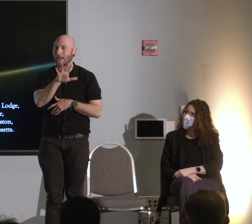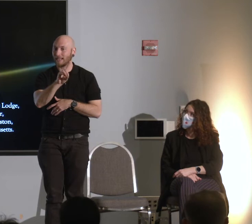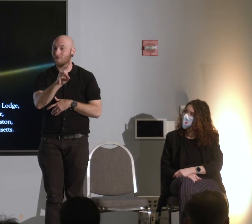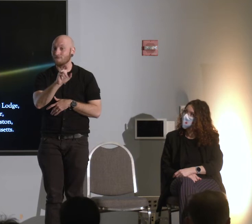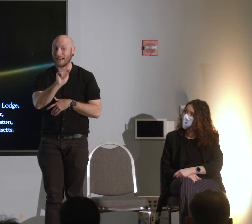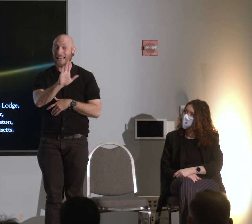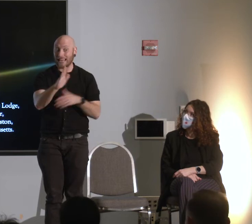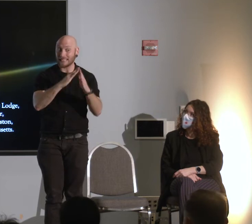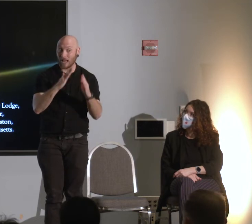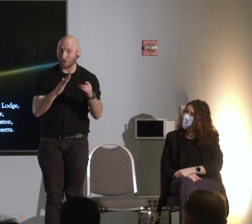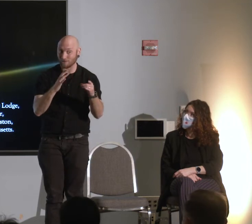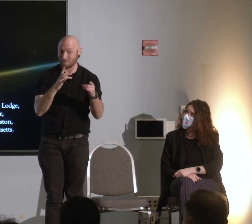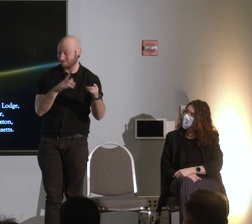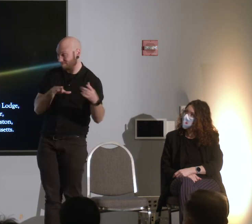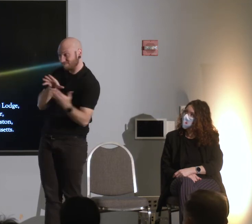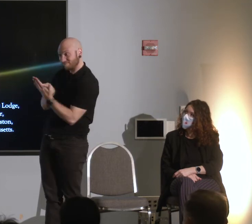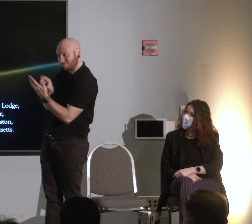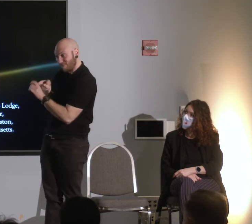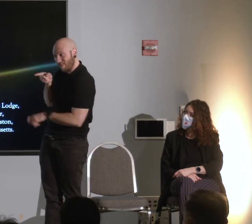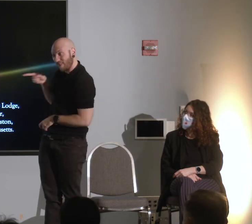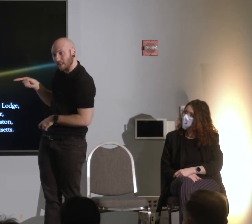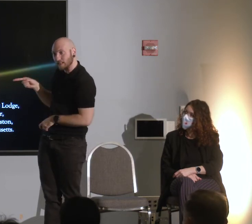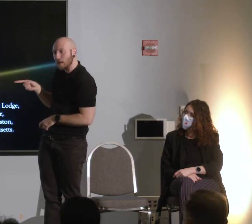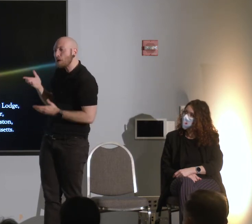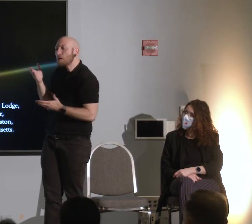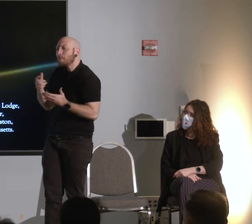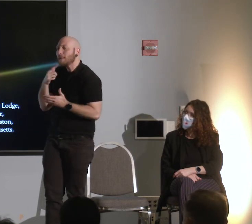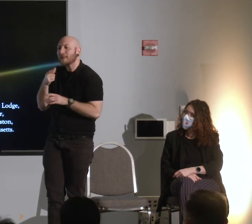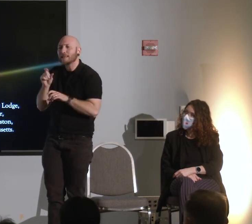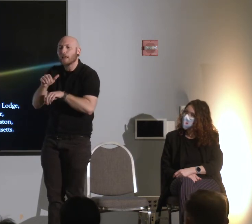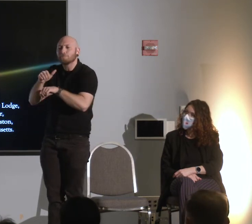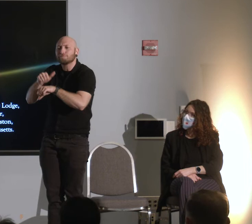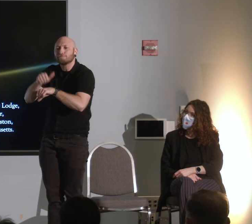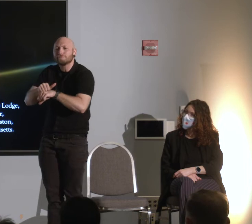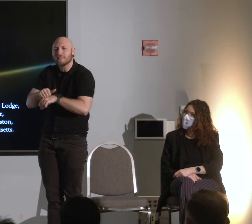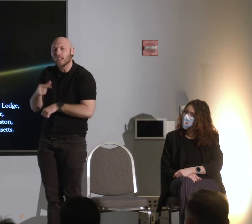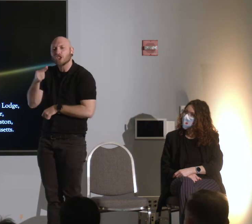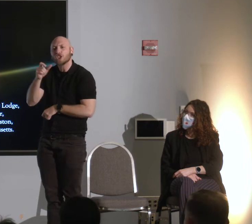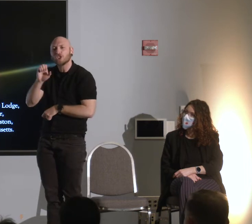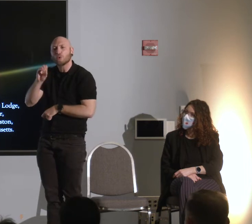This might be best described as geological, but whatever label you want to apply, the Gate Lodge was